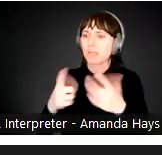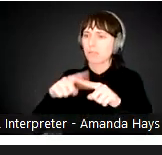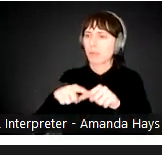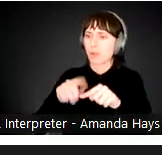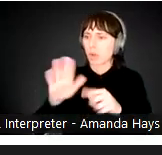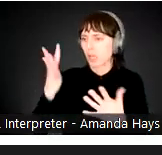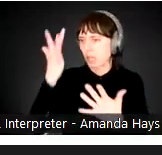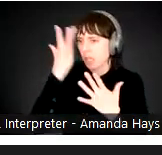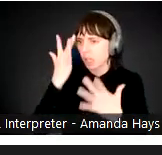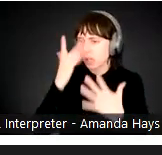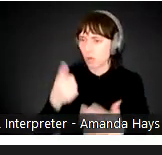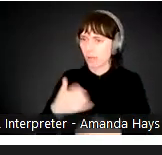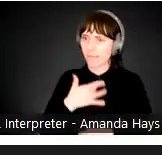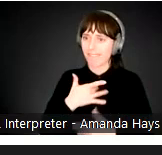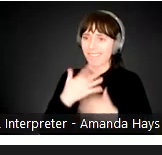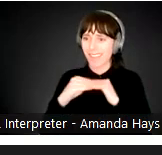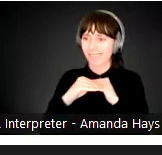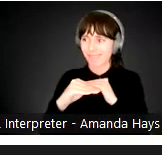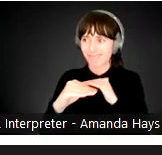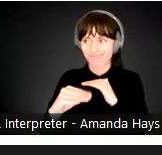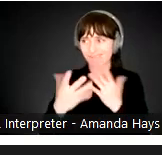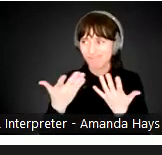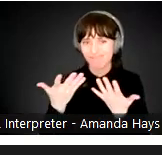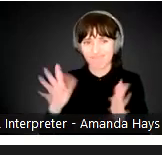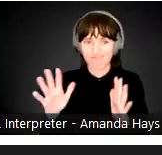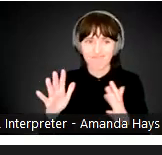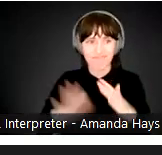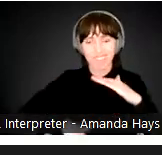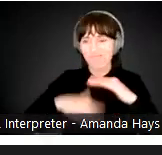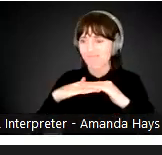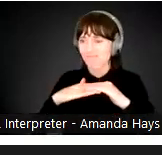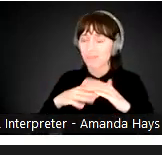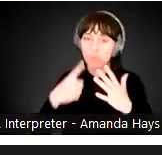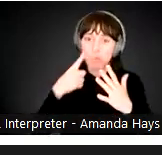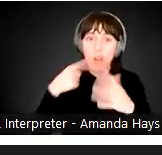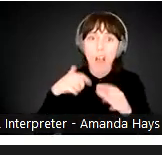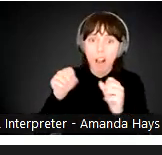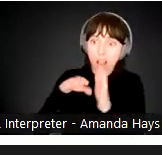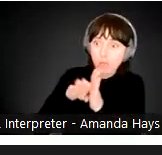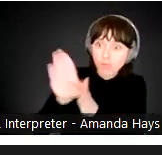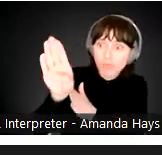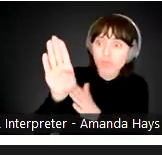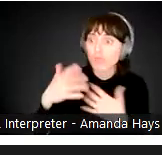the point where this is about as good as you're going to get, or can you get better? Are you working on moving in the right direction and maybe you want to